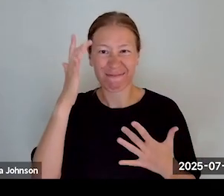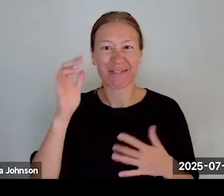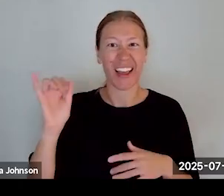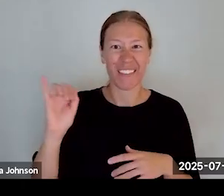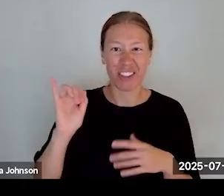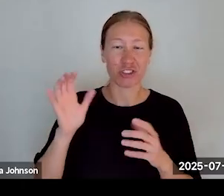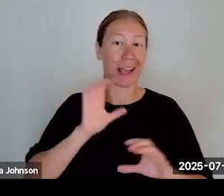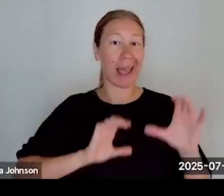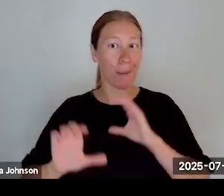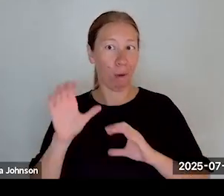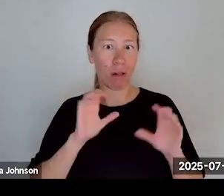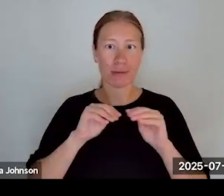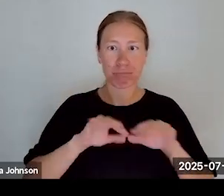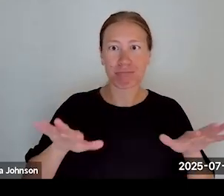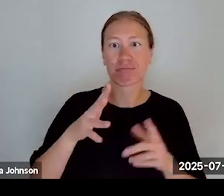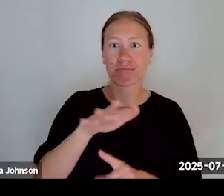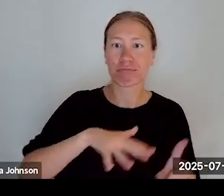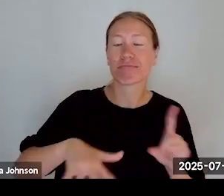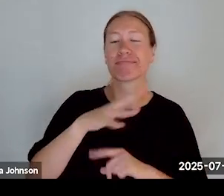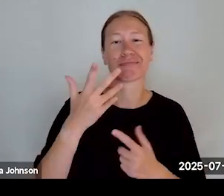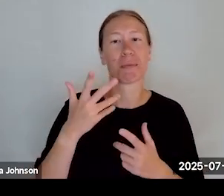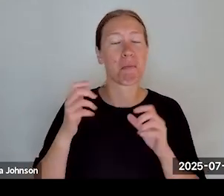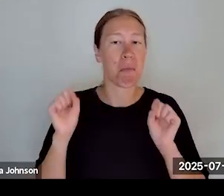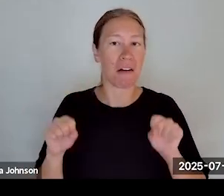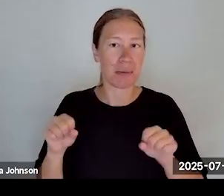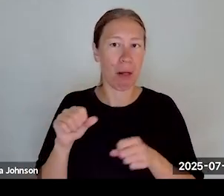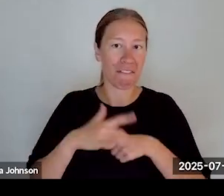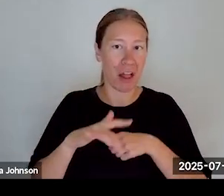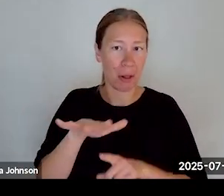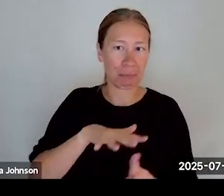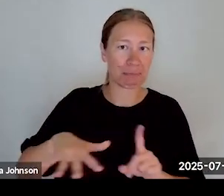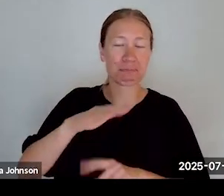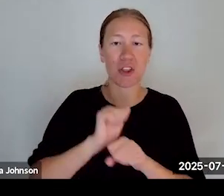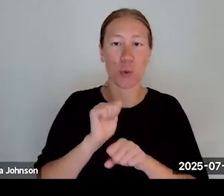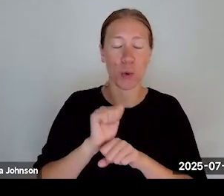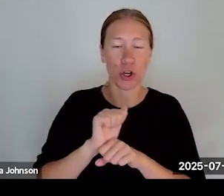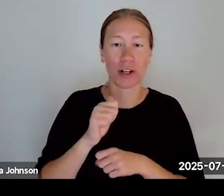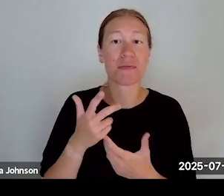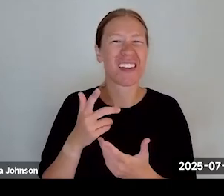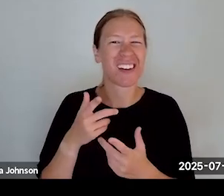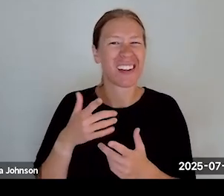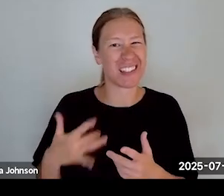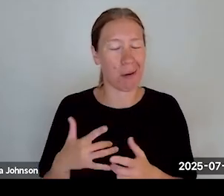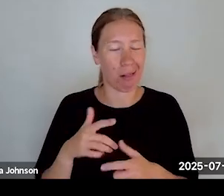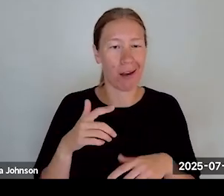which may be present in the workspace. This often refers to spaces like medical centers or animal care facilities.